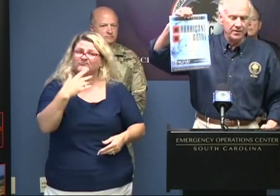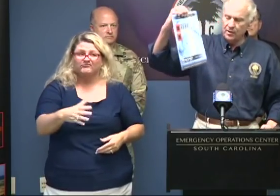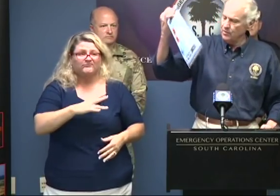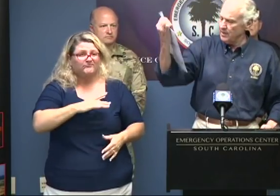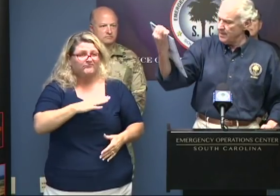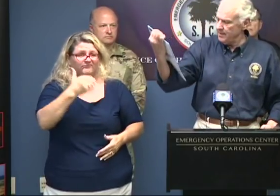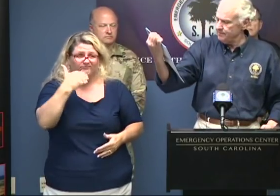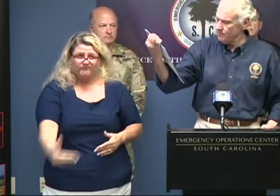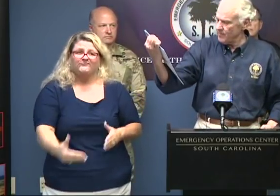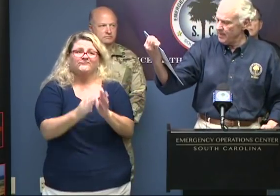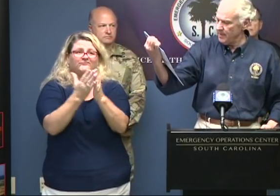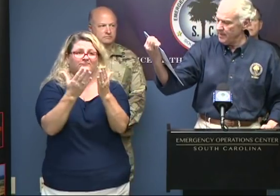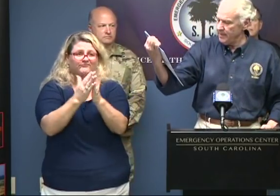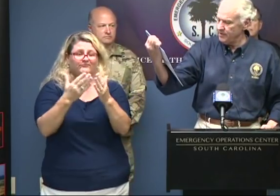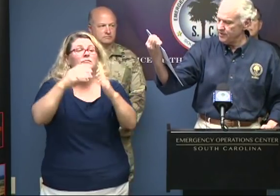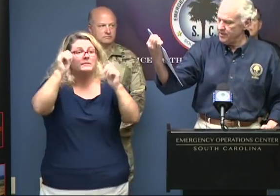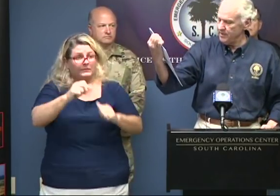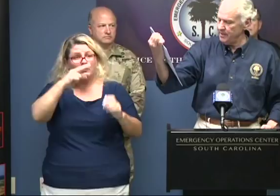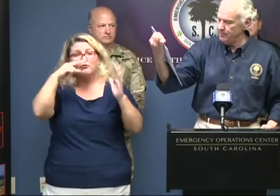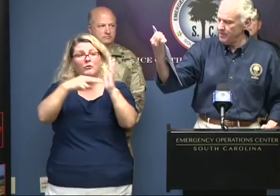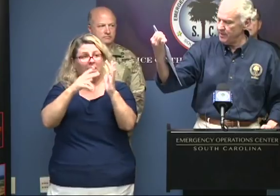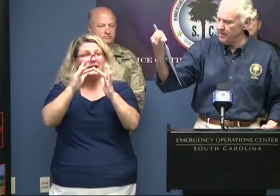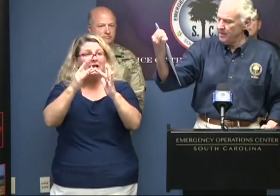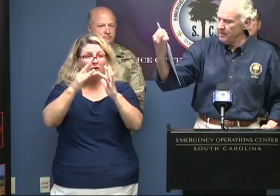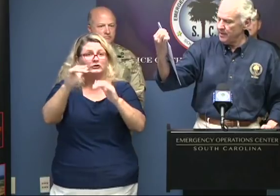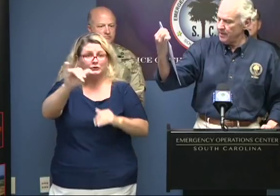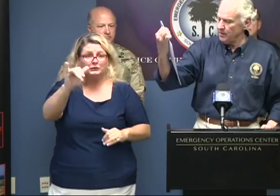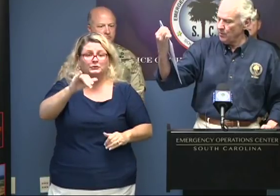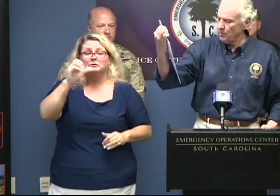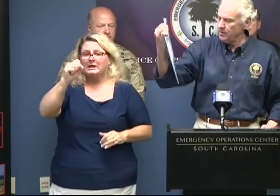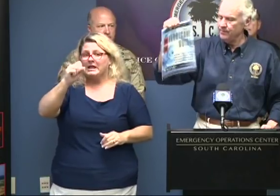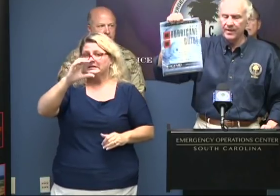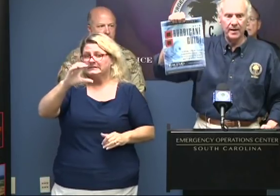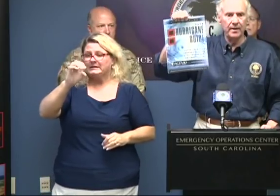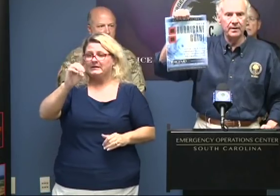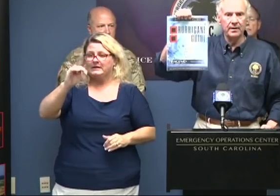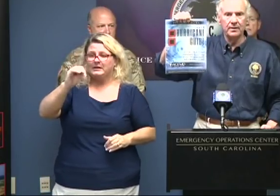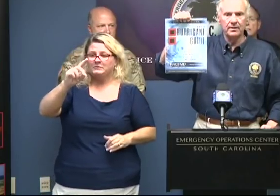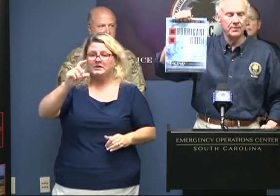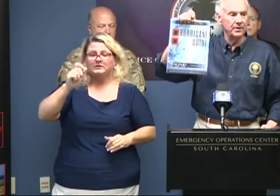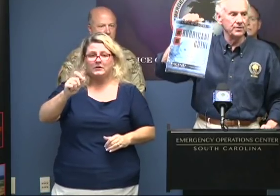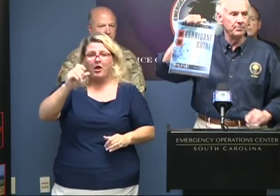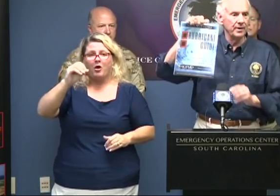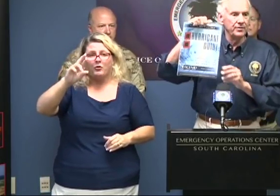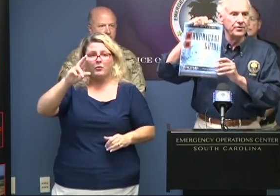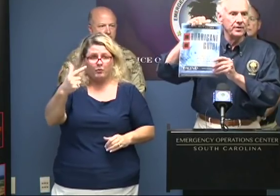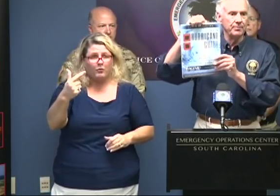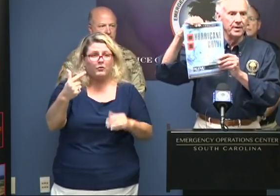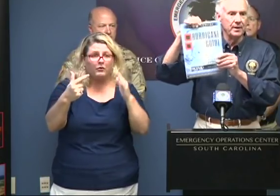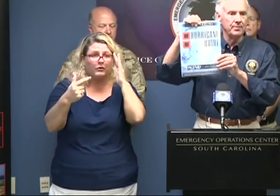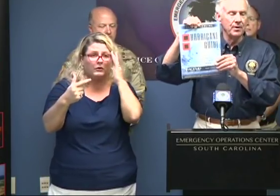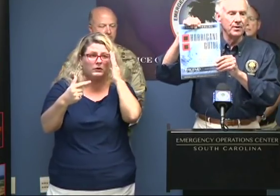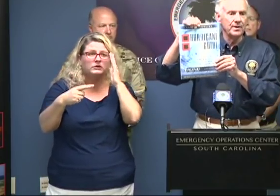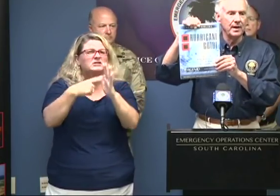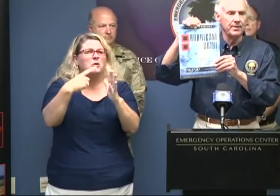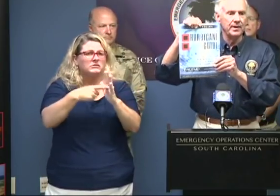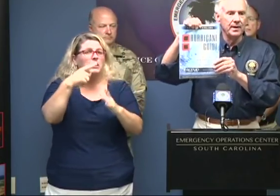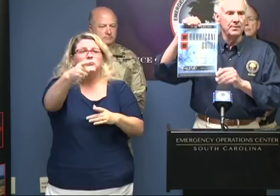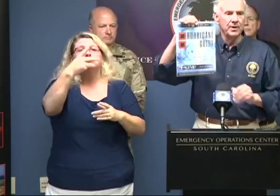It's online at scemd.org and in some places you can pick up a hard copy.